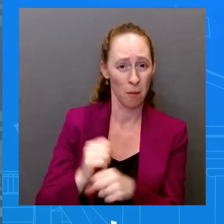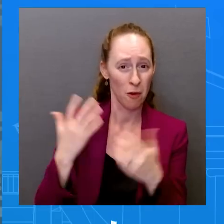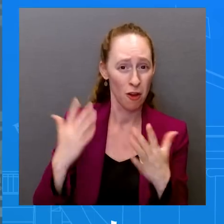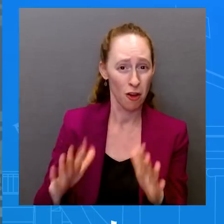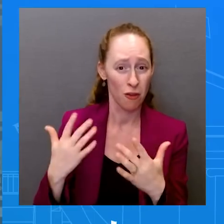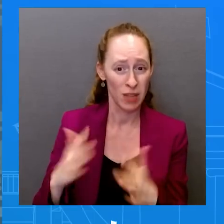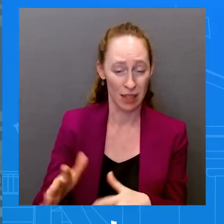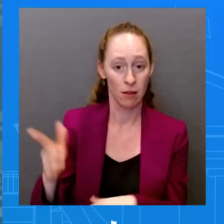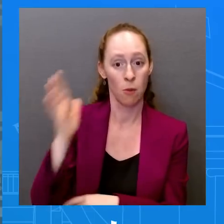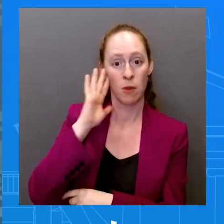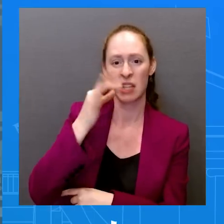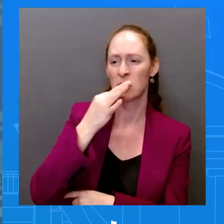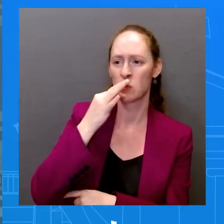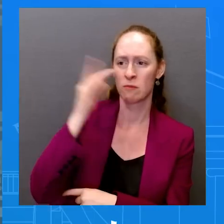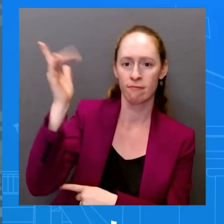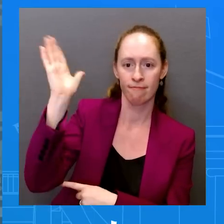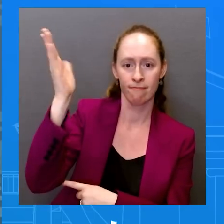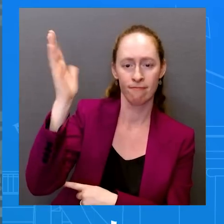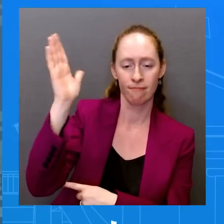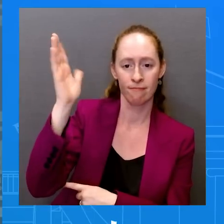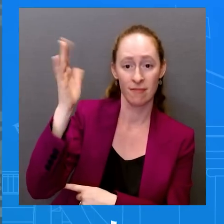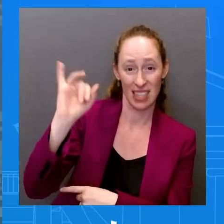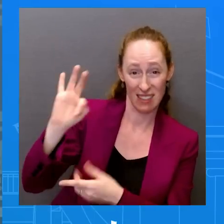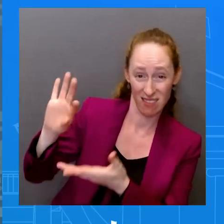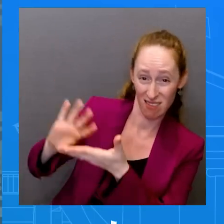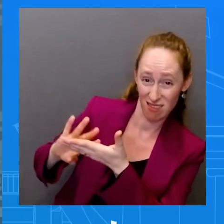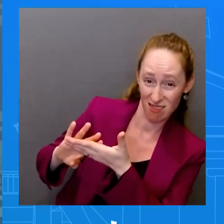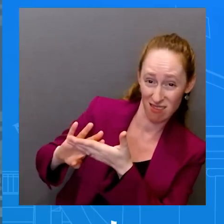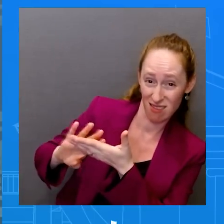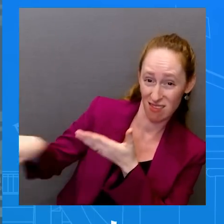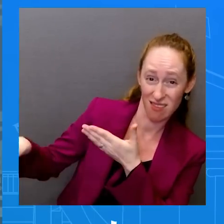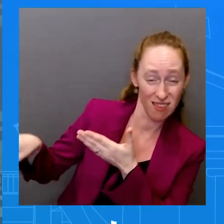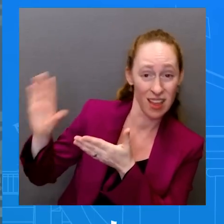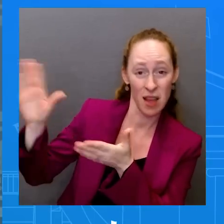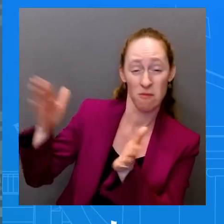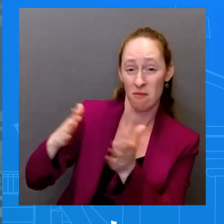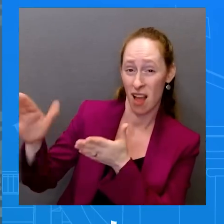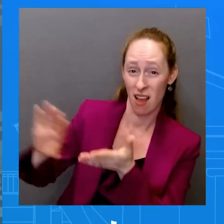that the President had put forward about -- with COVID, we wouldn't be in the position that we are right now,